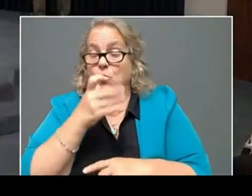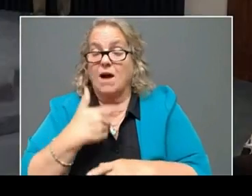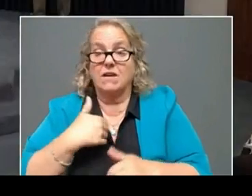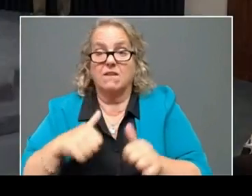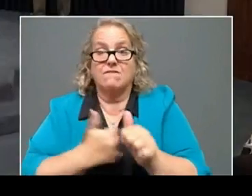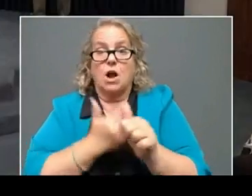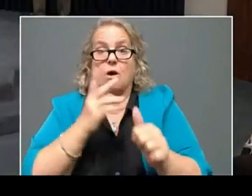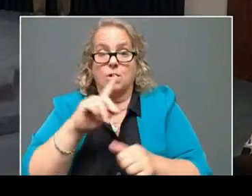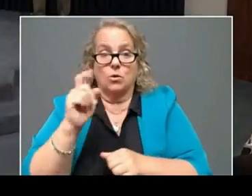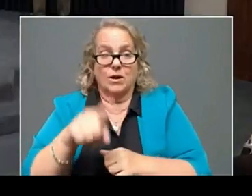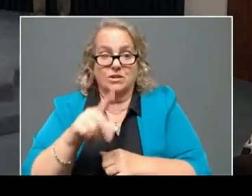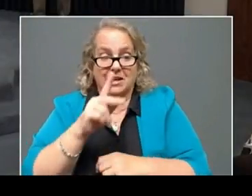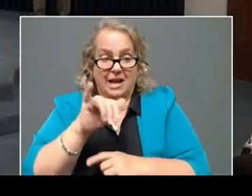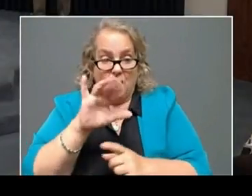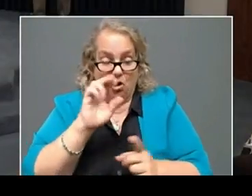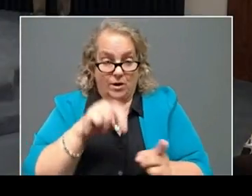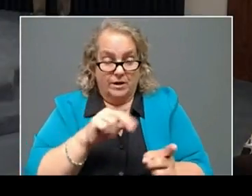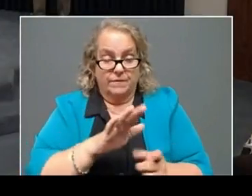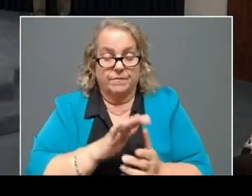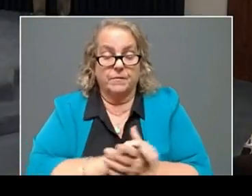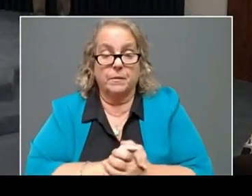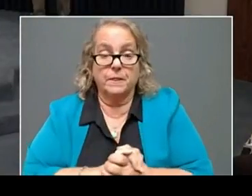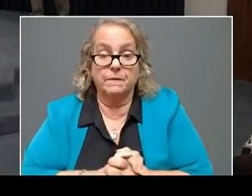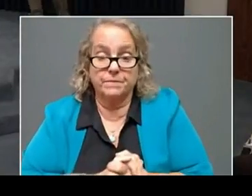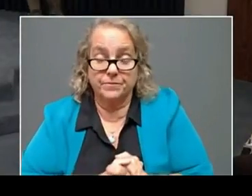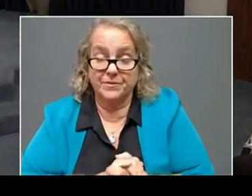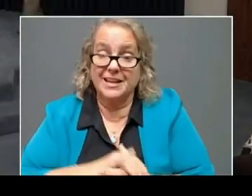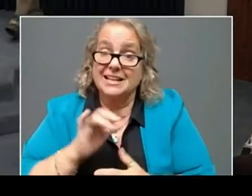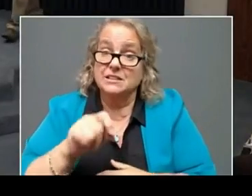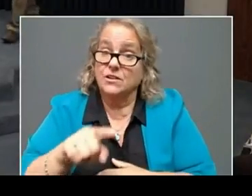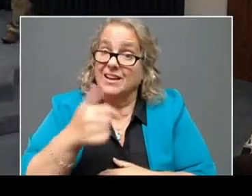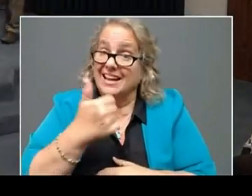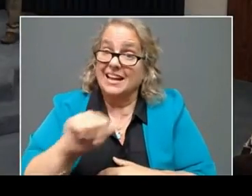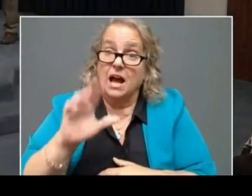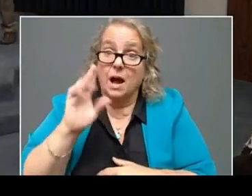and then Melissa. Is there any update on boosters that anyone needs to be